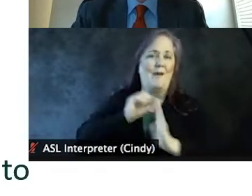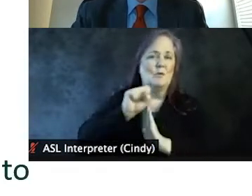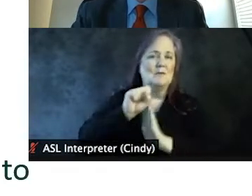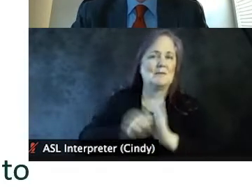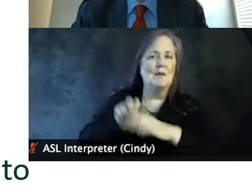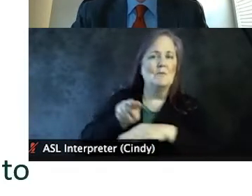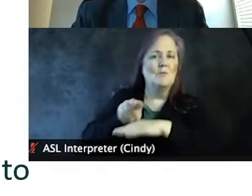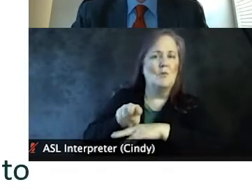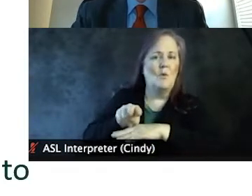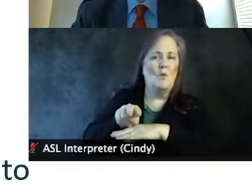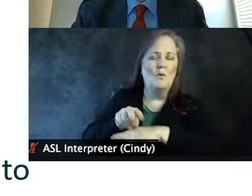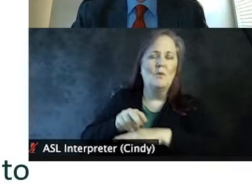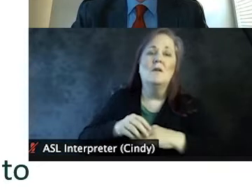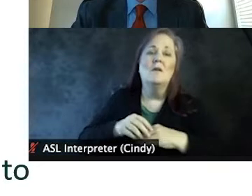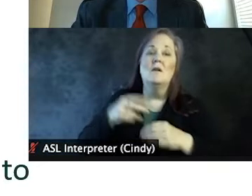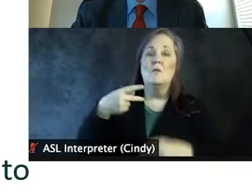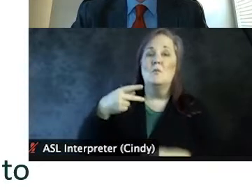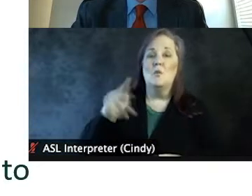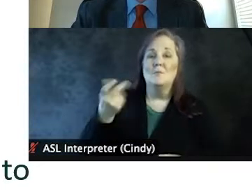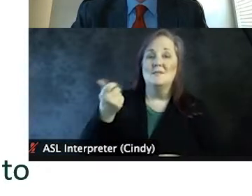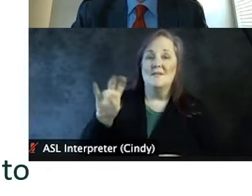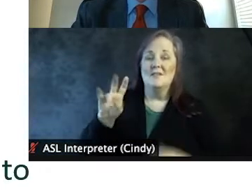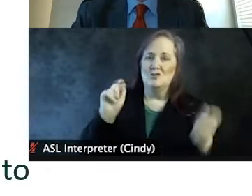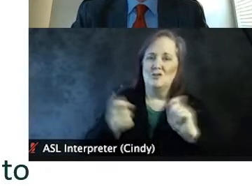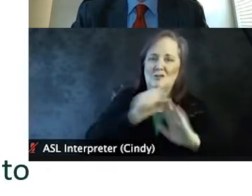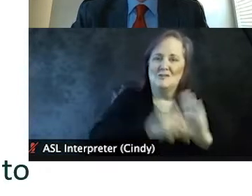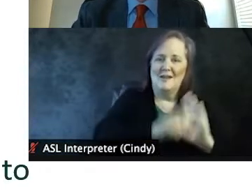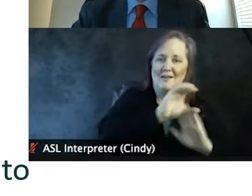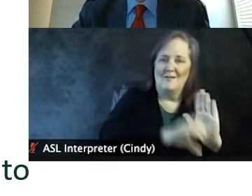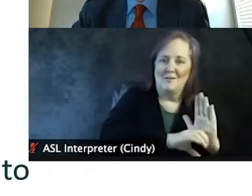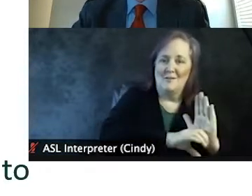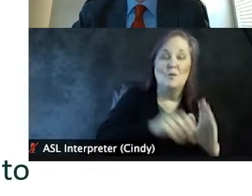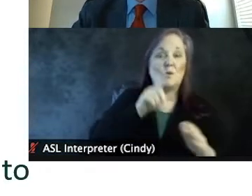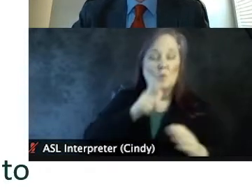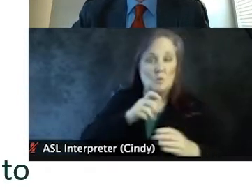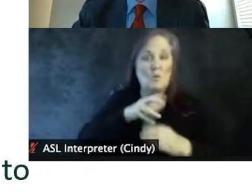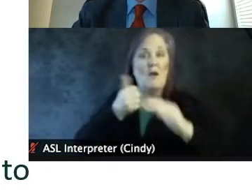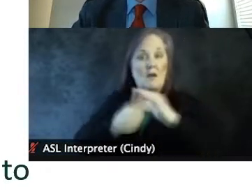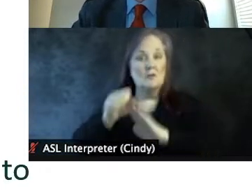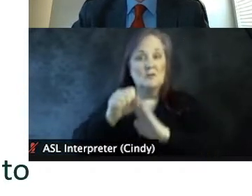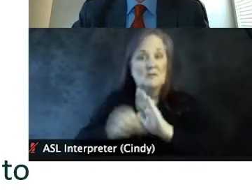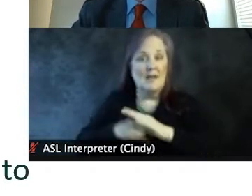who manage lists of registered voters and validate that all those voters registered